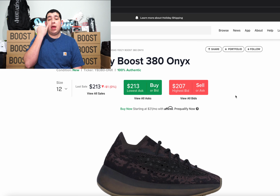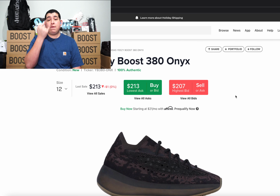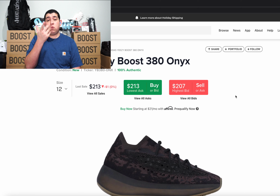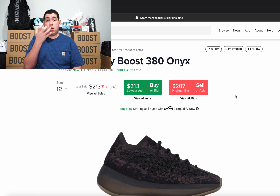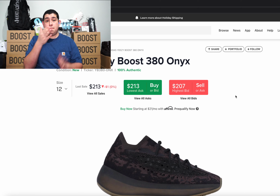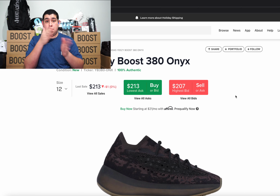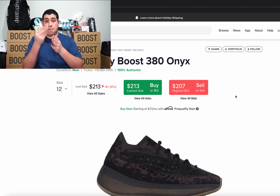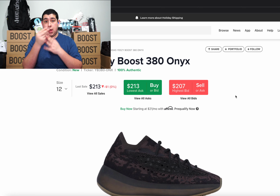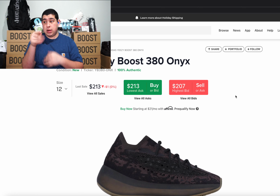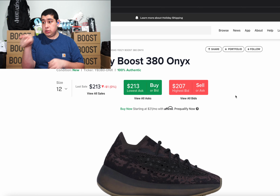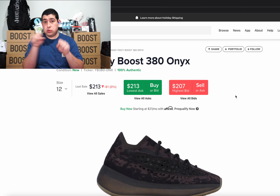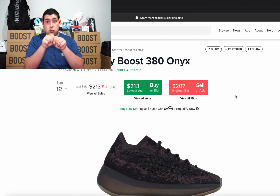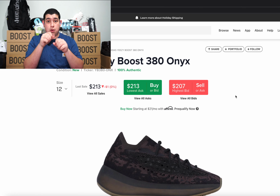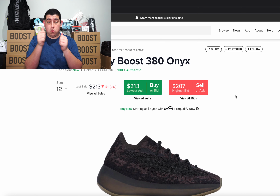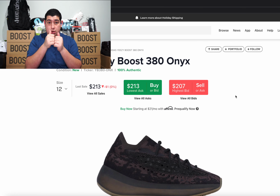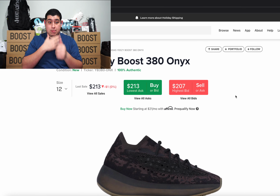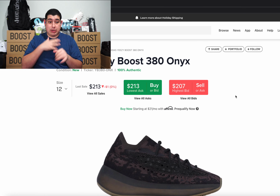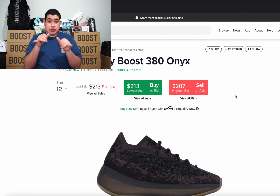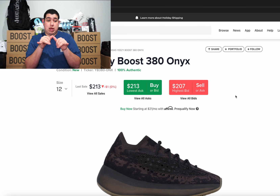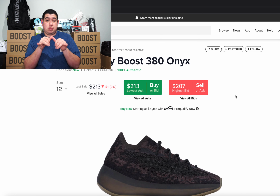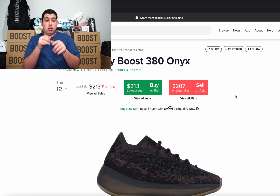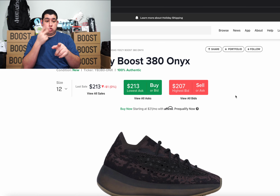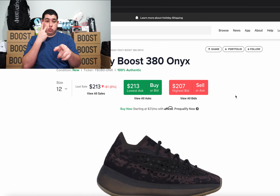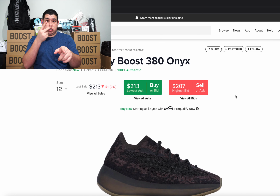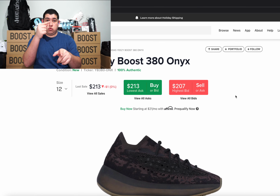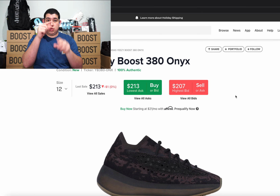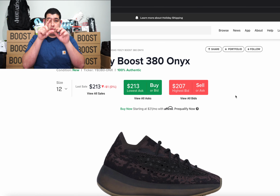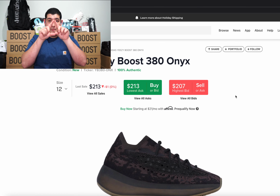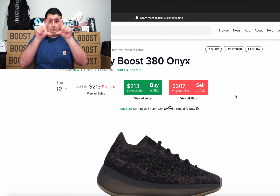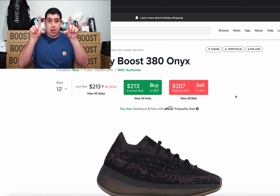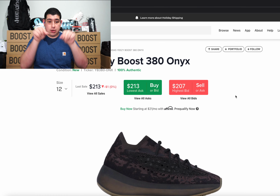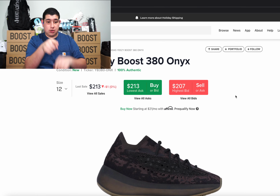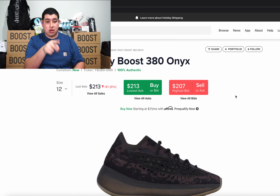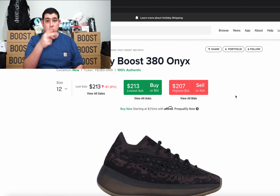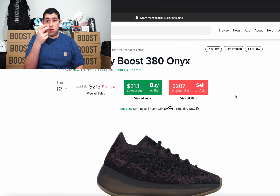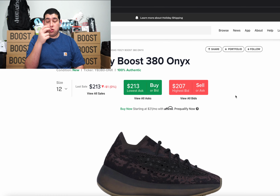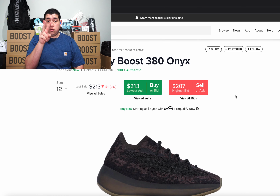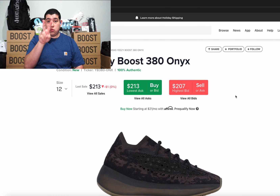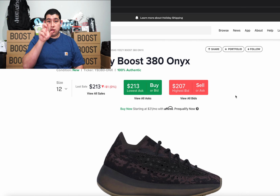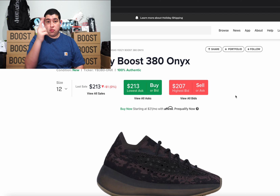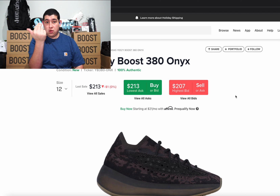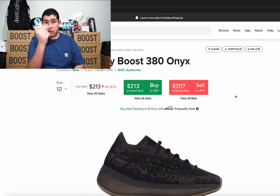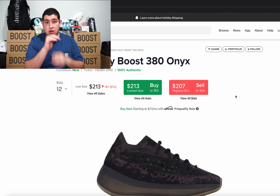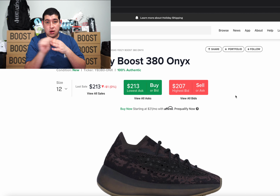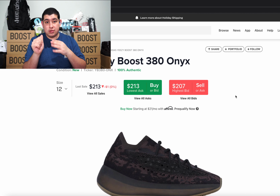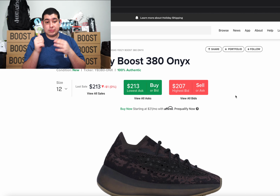If you are planning to buy it as my size, look at the green box - $213.